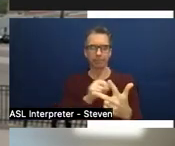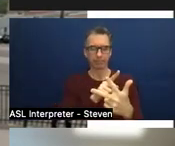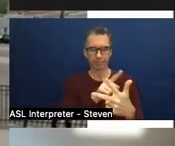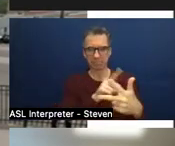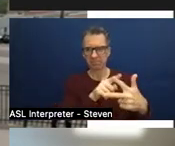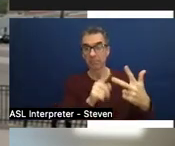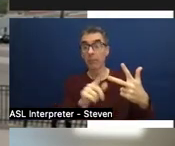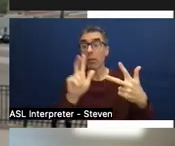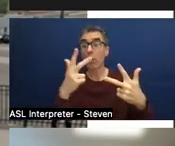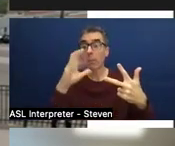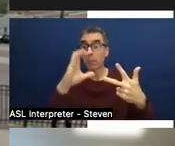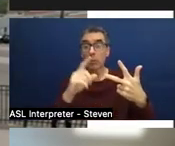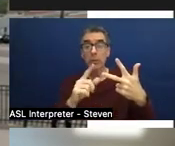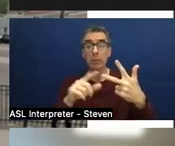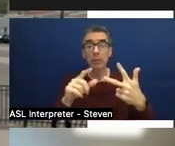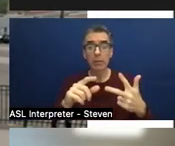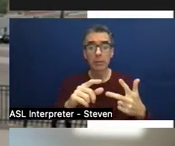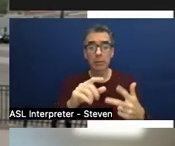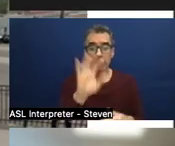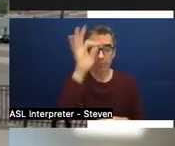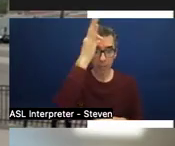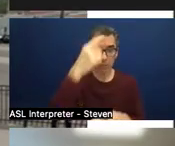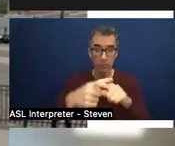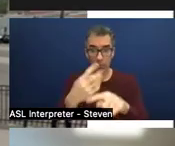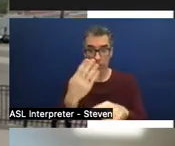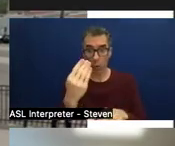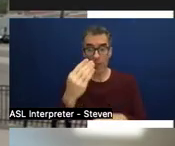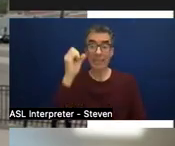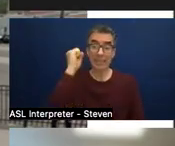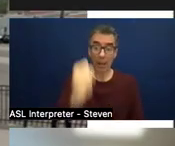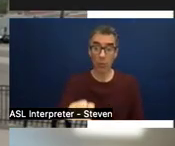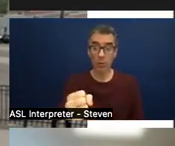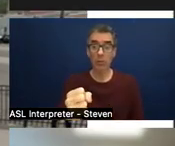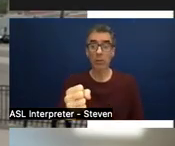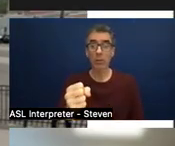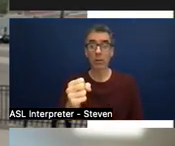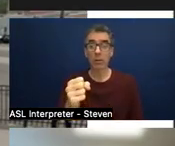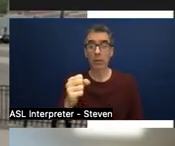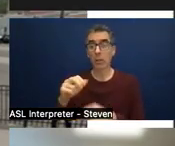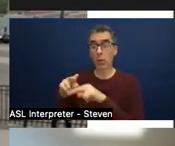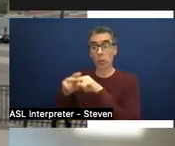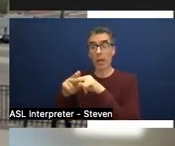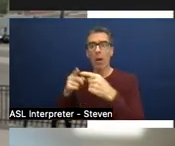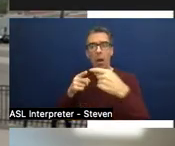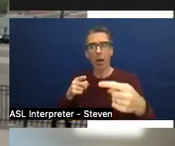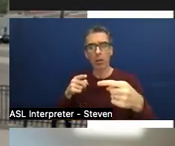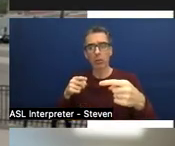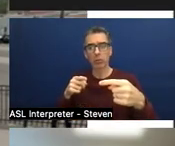the southbound stop at Federal on 14th just across the street from the rail station. And I just wanna point this out